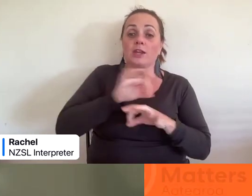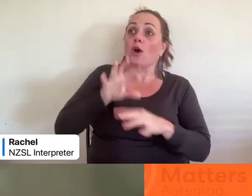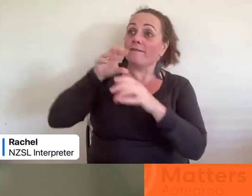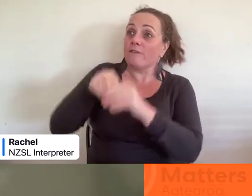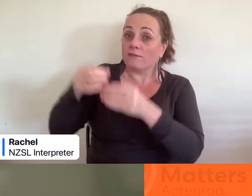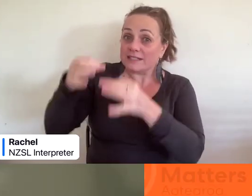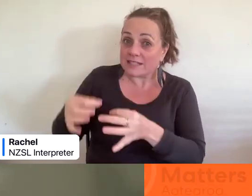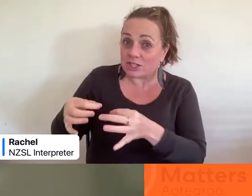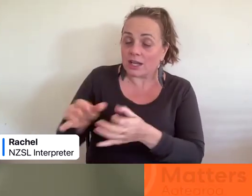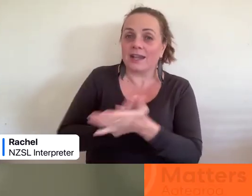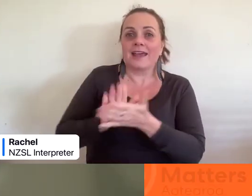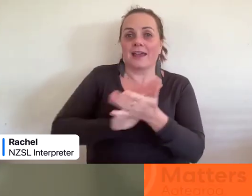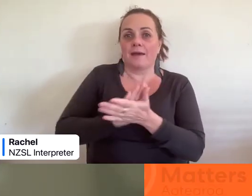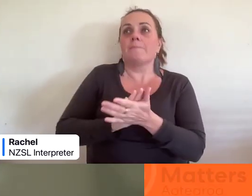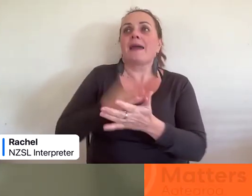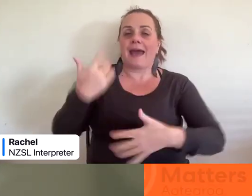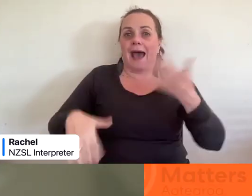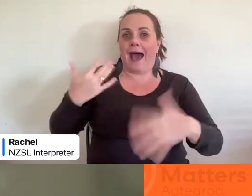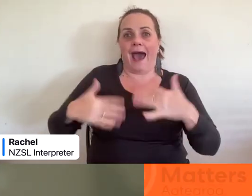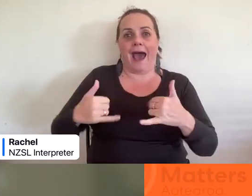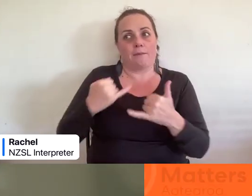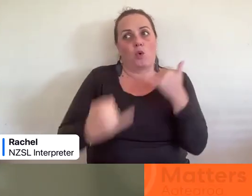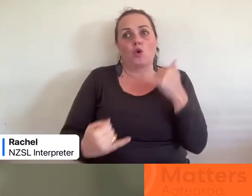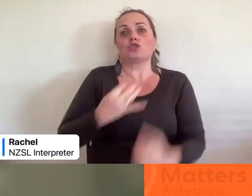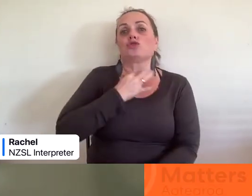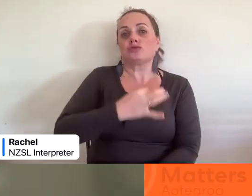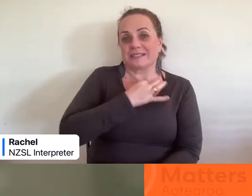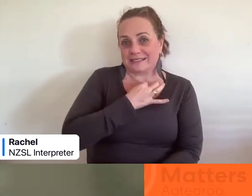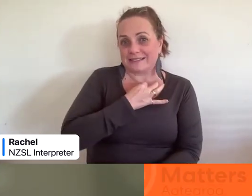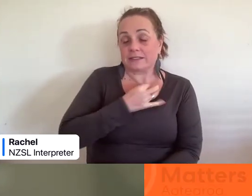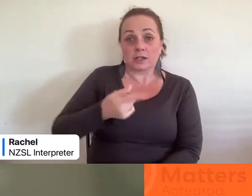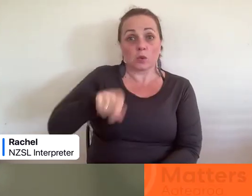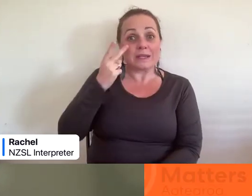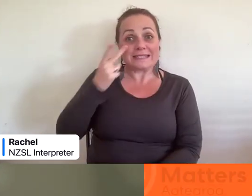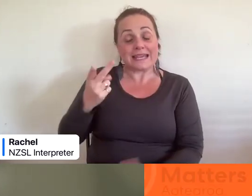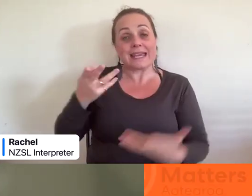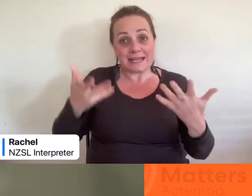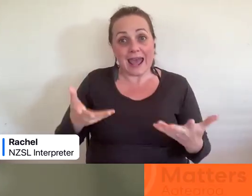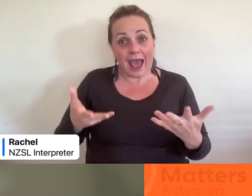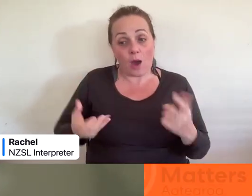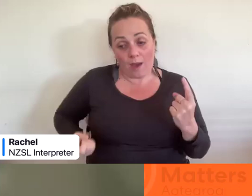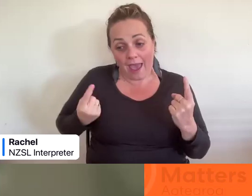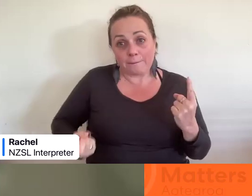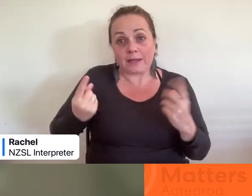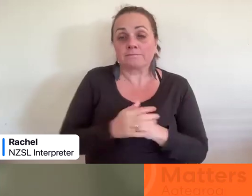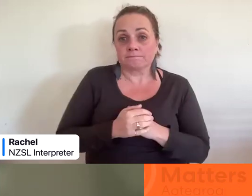of unintended harm increases and we're already seeing this happening now. Lived experience should